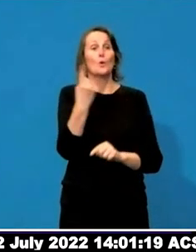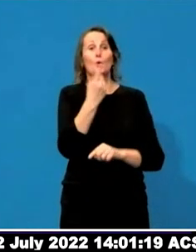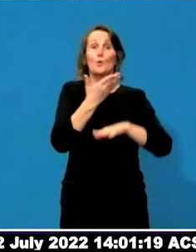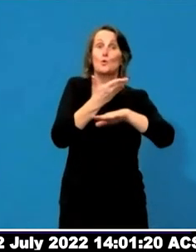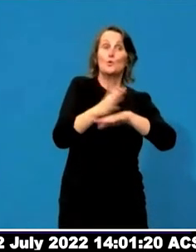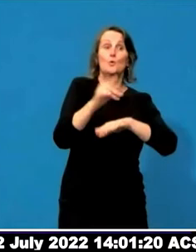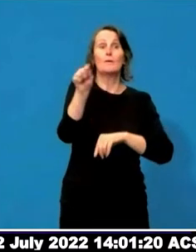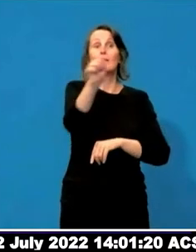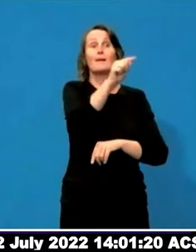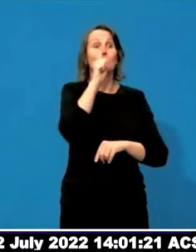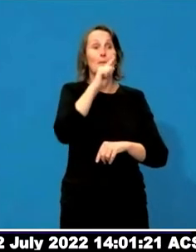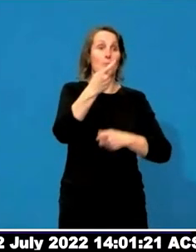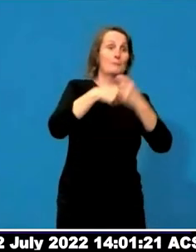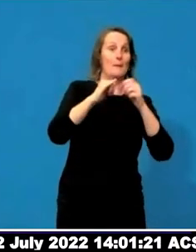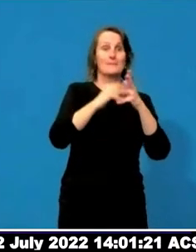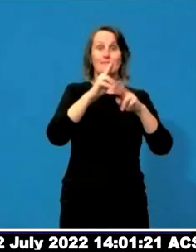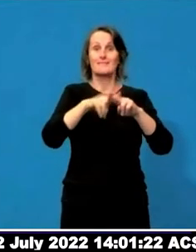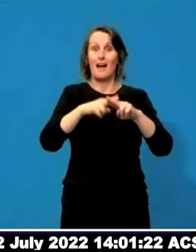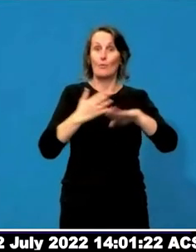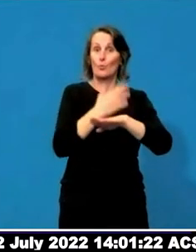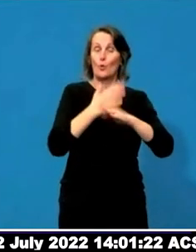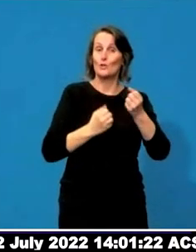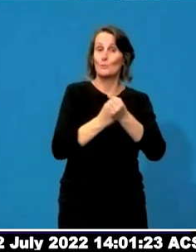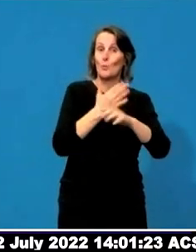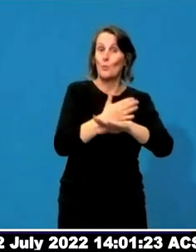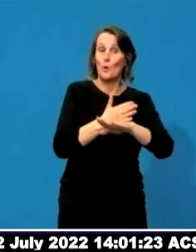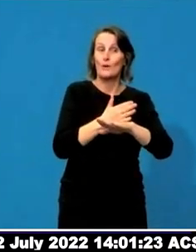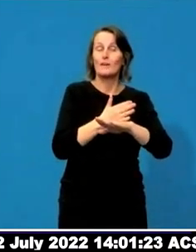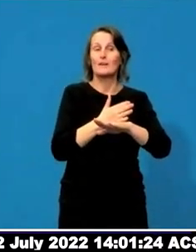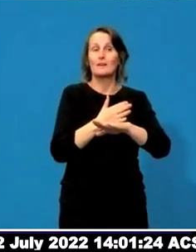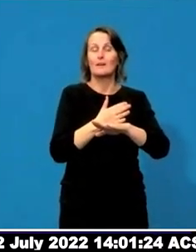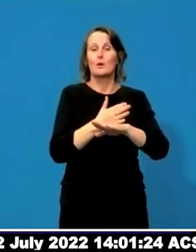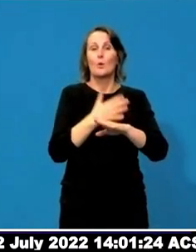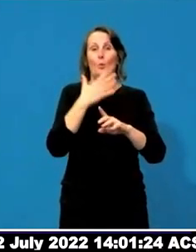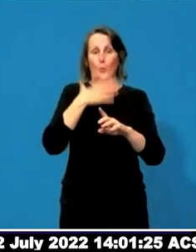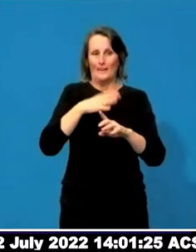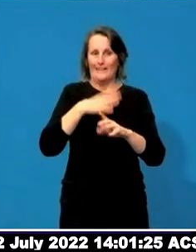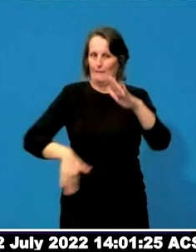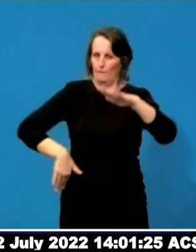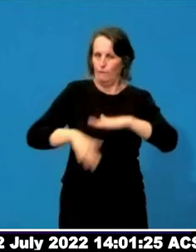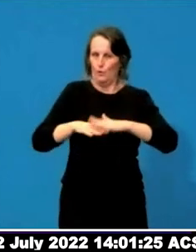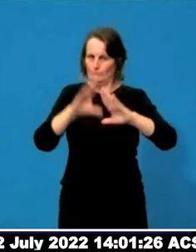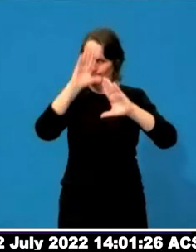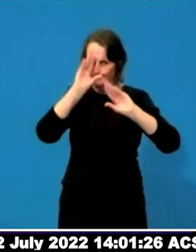need almost wraparound supports so they can learn how to do that work,